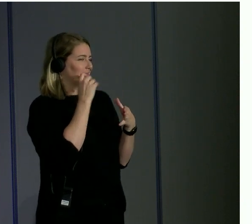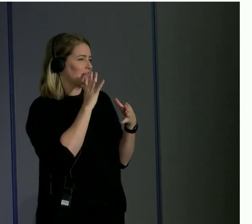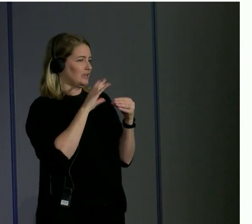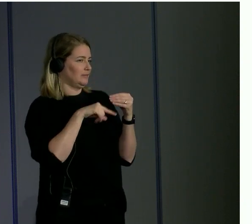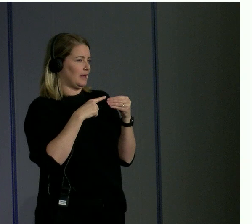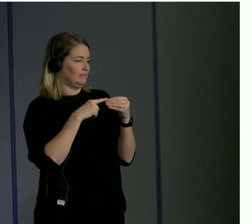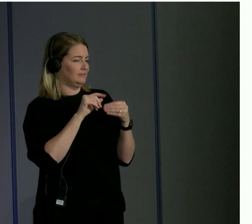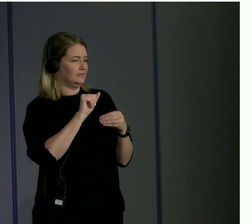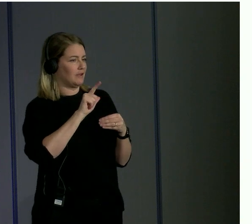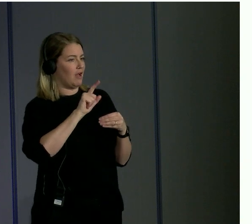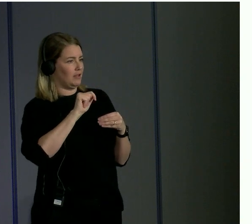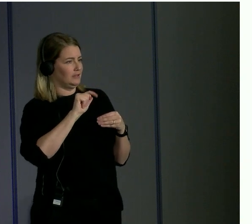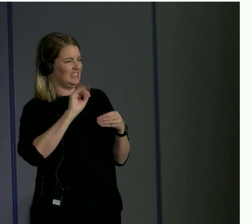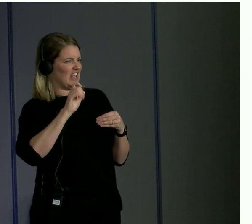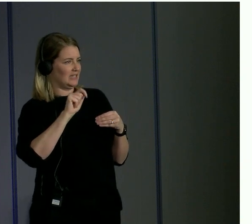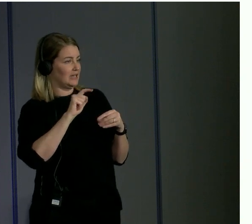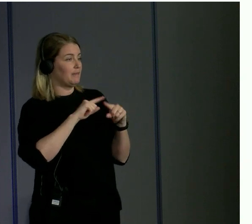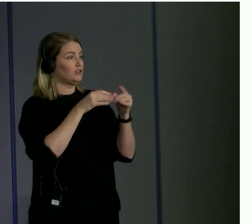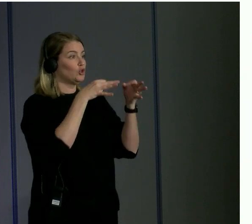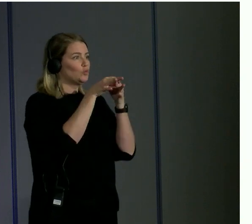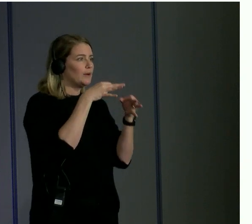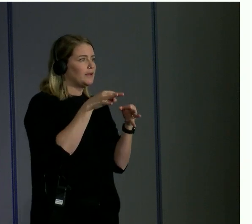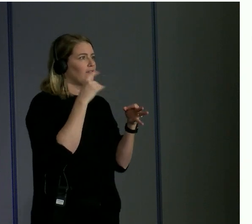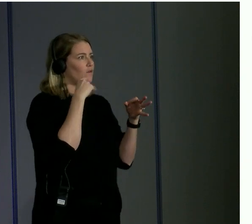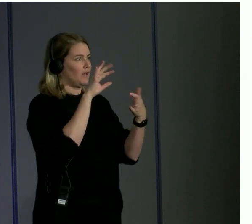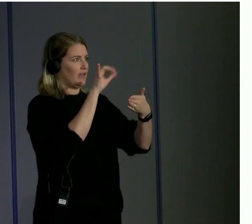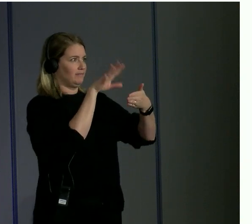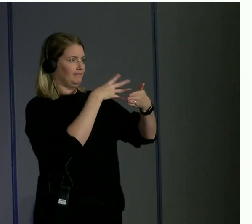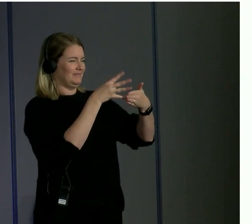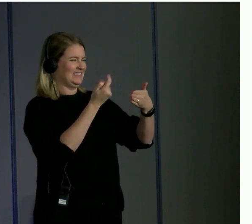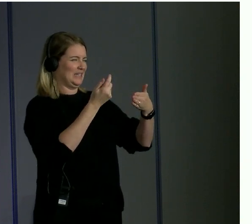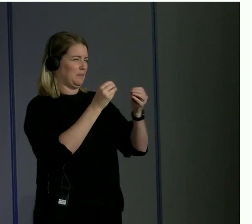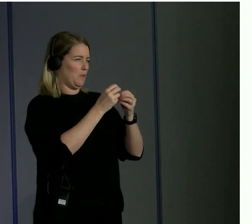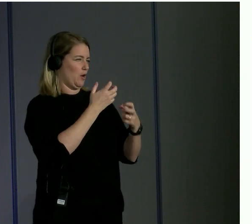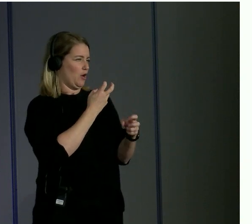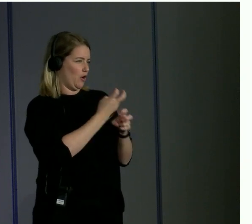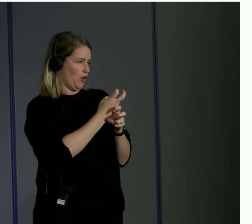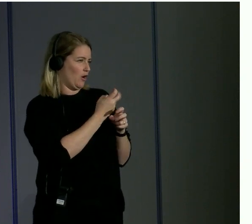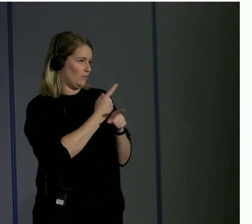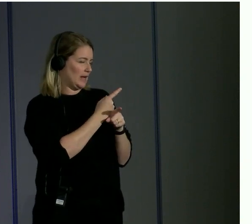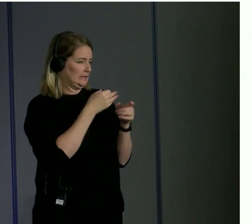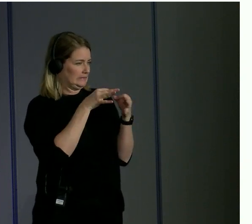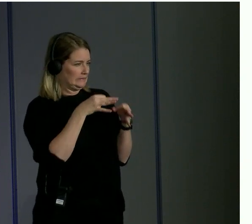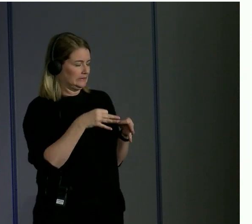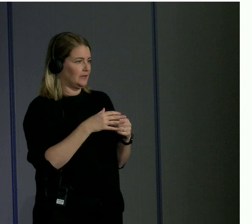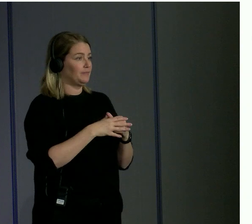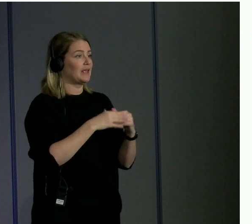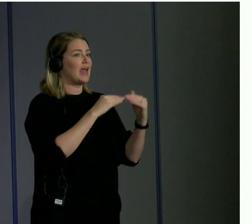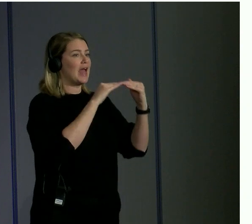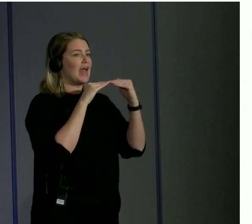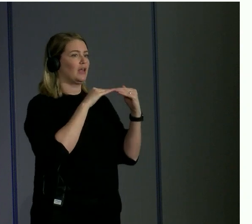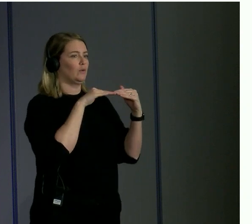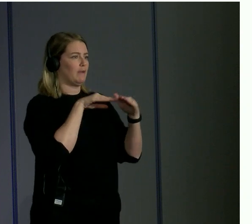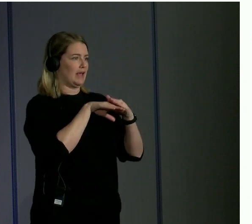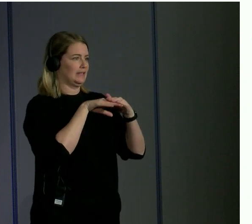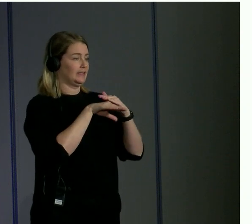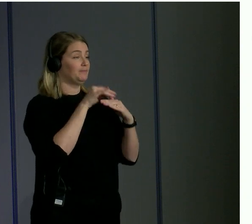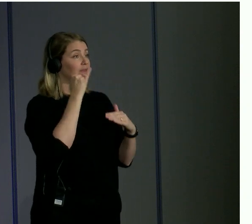but being descriptive in a bar chart or line graph is a little harder. Equitable access. If I say,